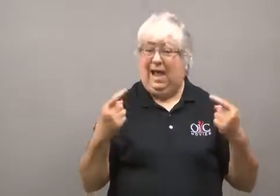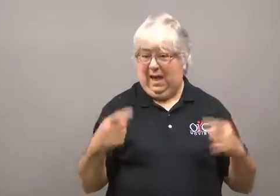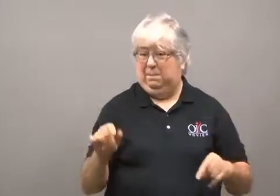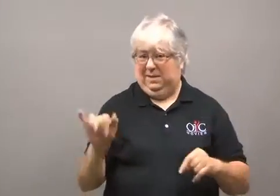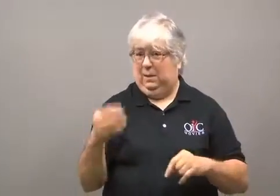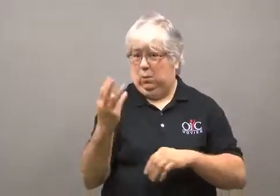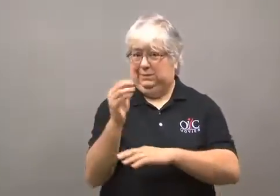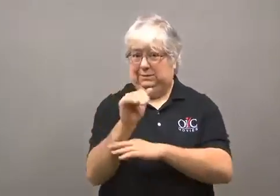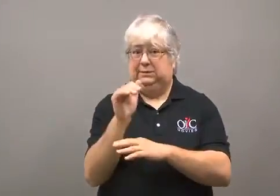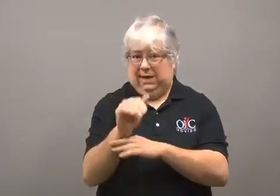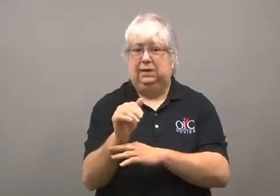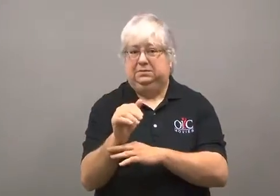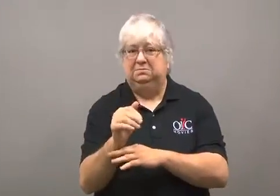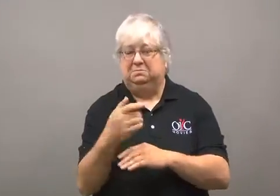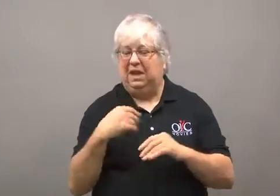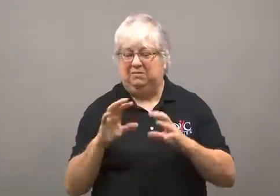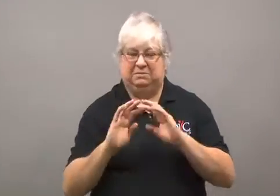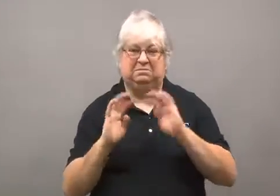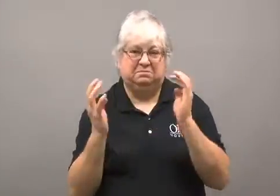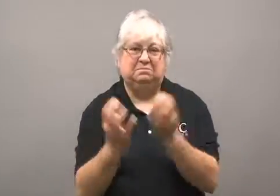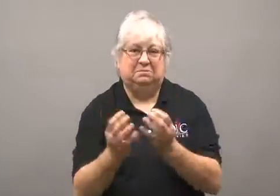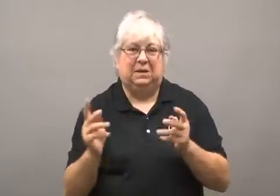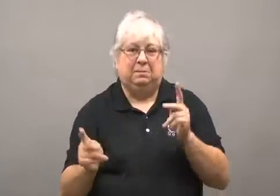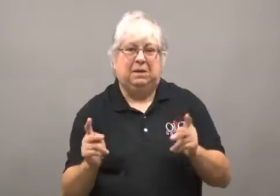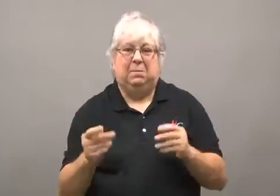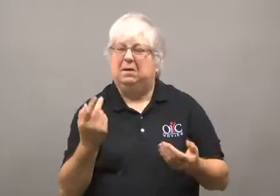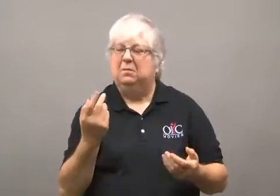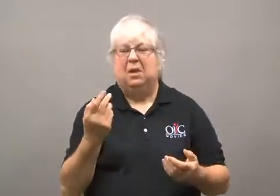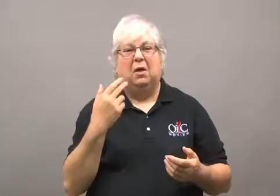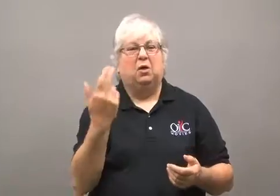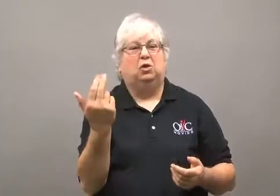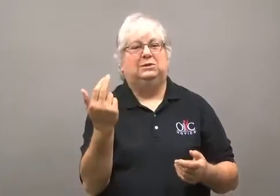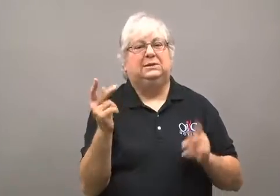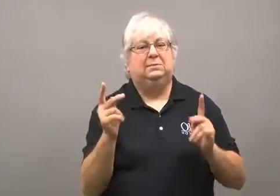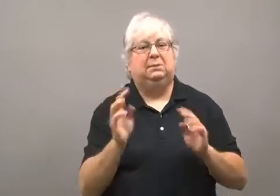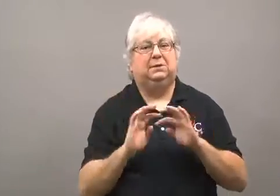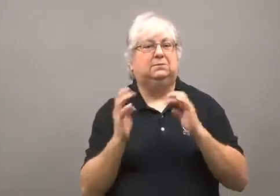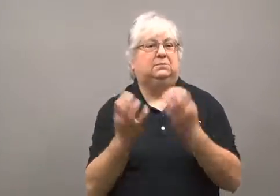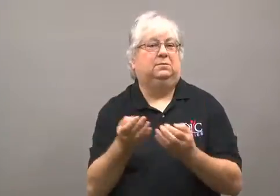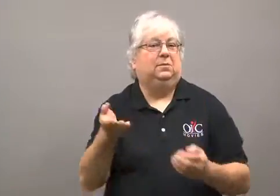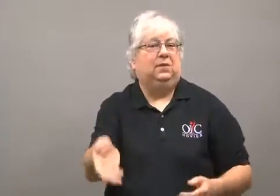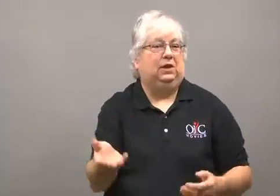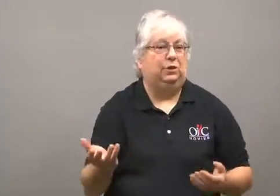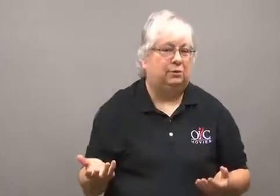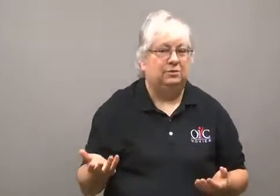That Wednesday night, there were 13 people present for one.